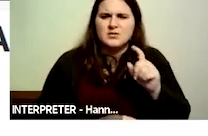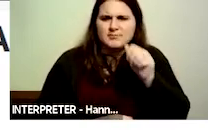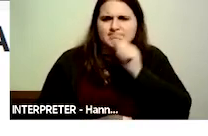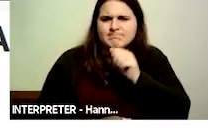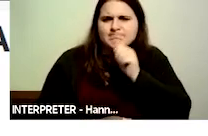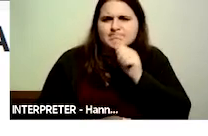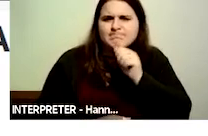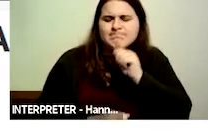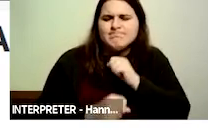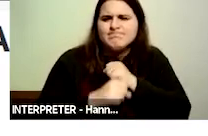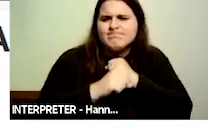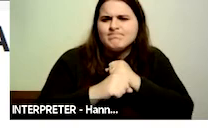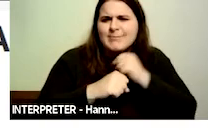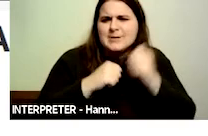Ben Woelk: attacks and